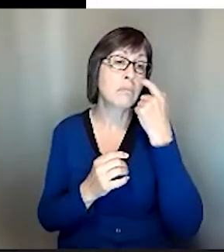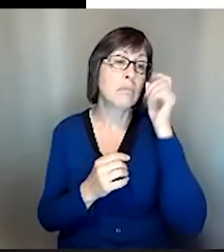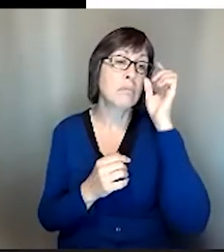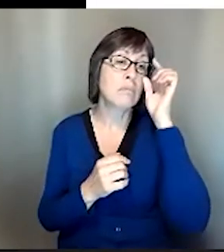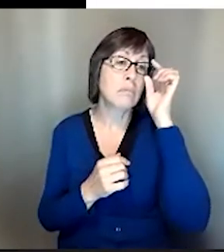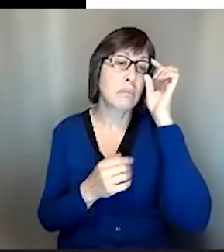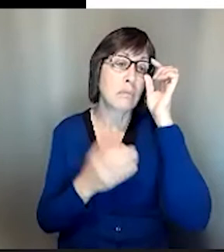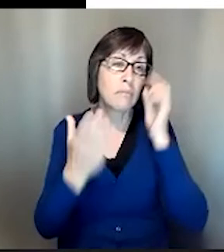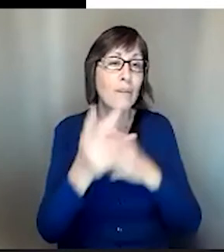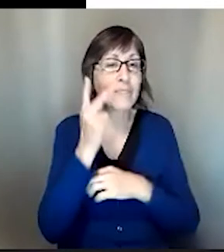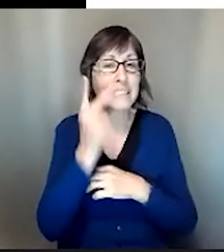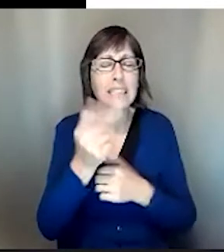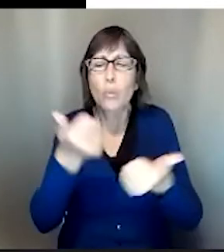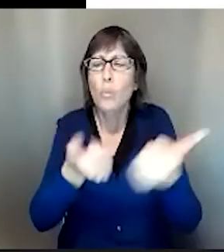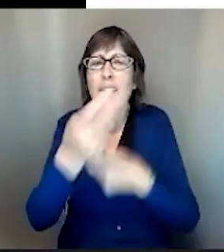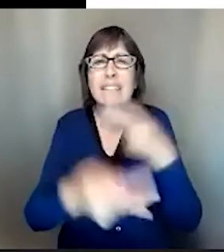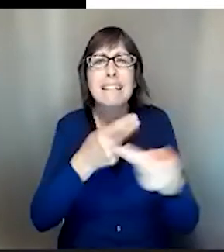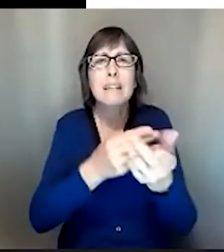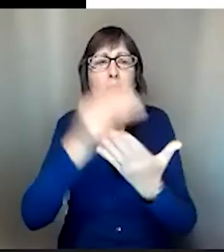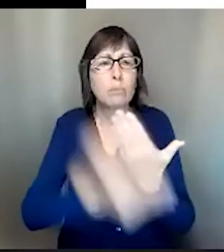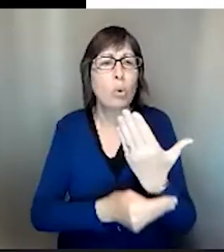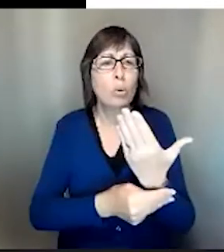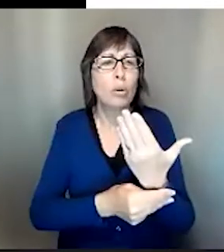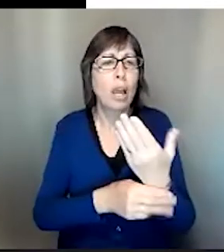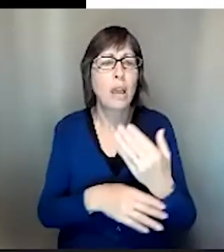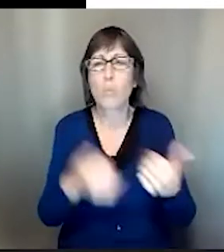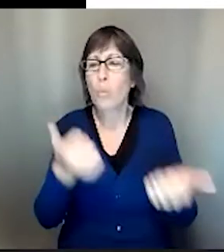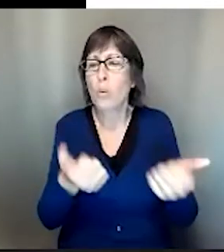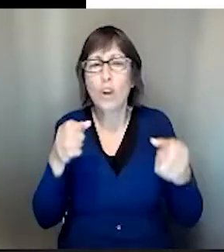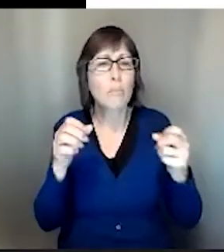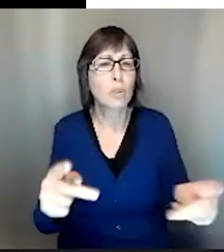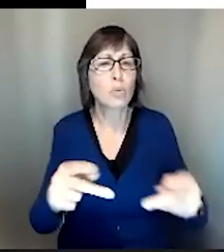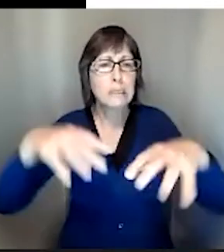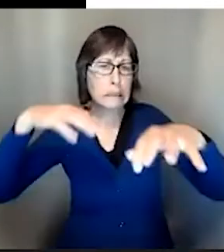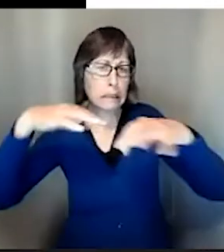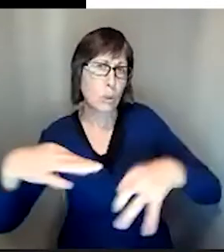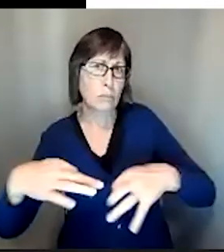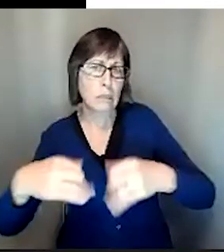Here you will see the type of program, funding opportunities, description, deadline, guidelines